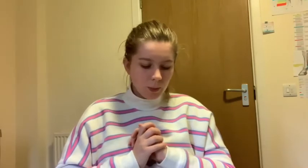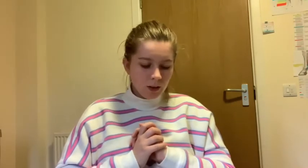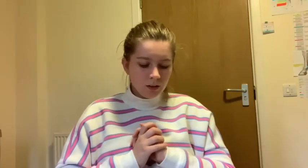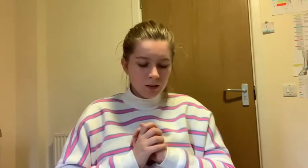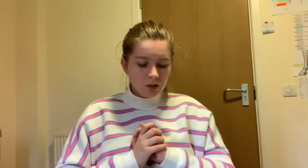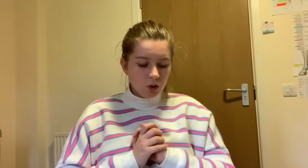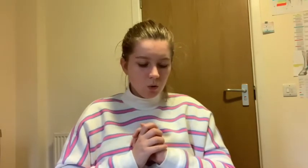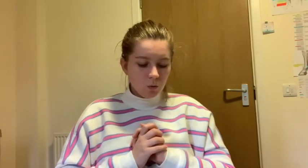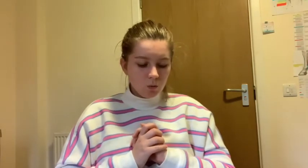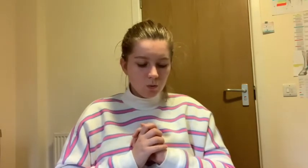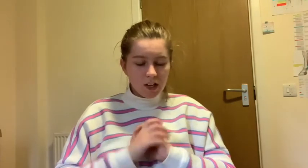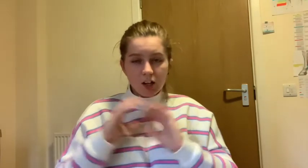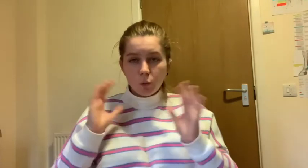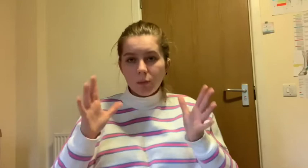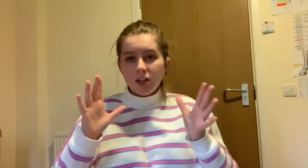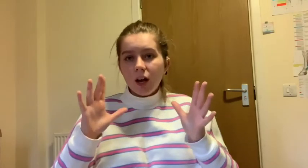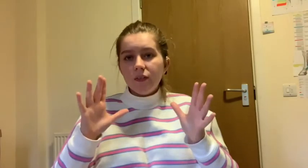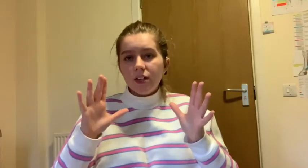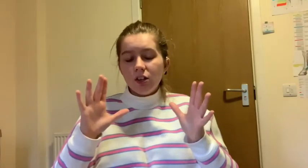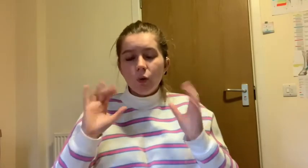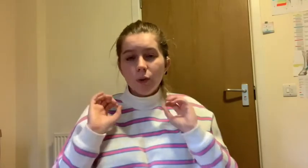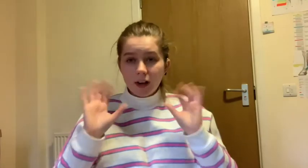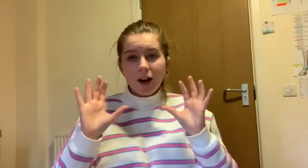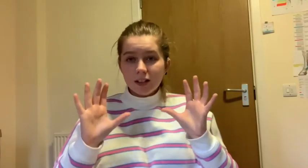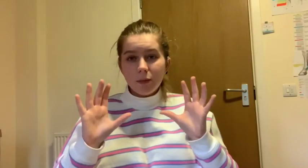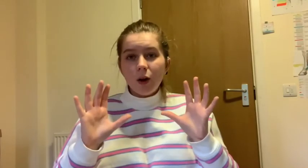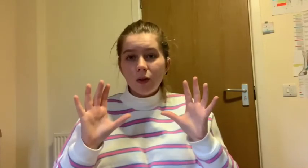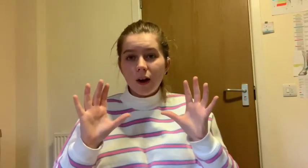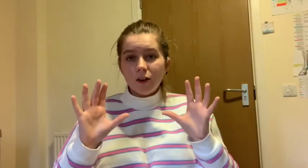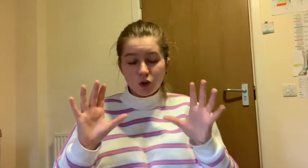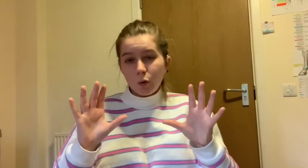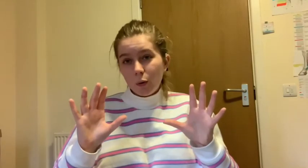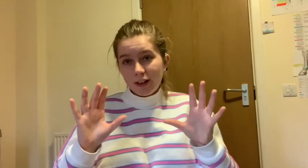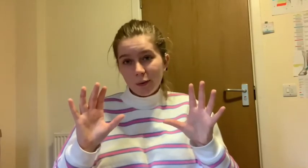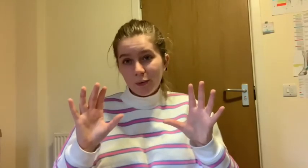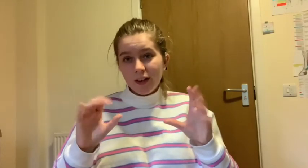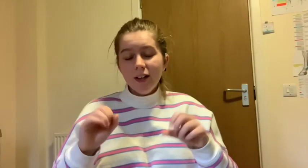So again, we want to make our life easier, we can't spell that so quick can we?